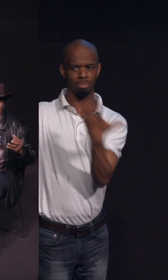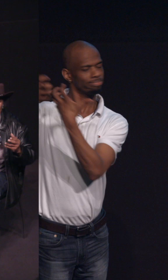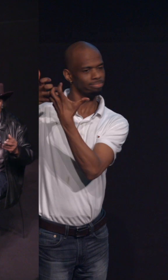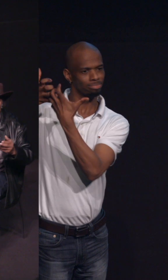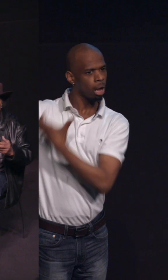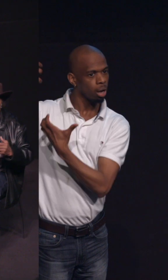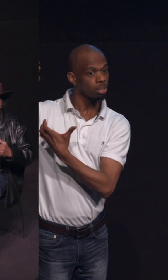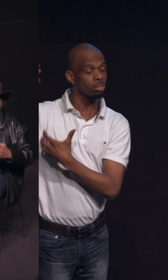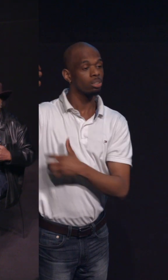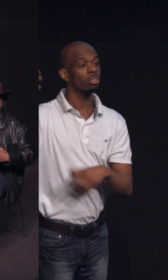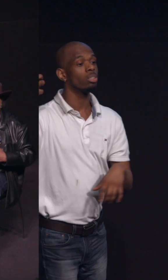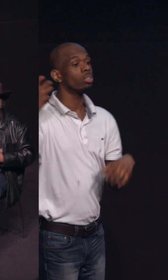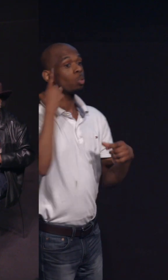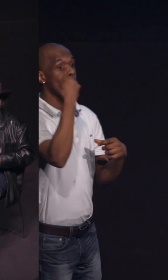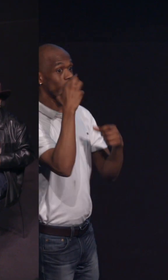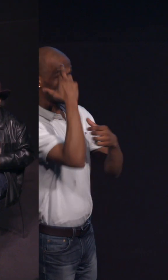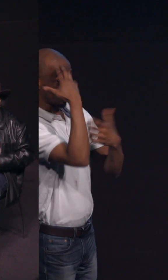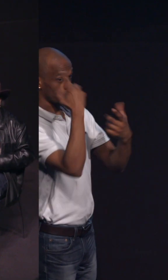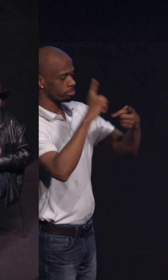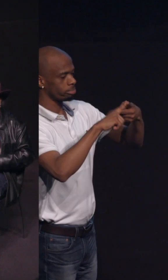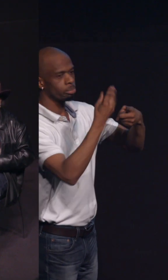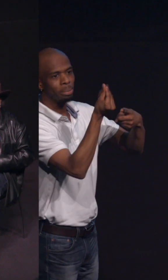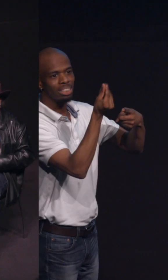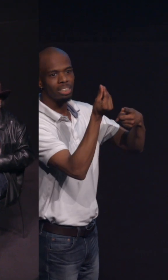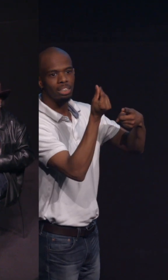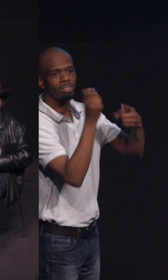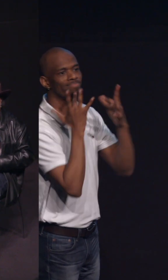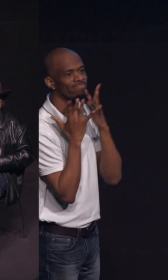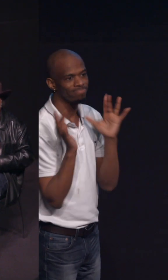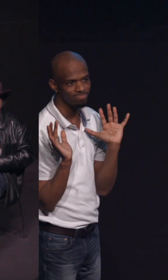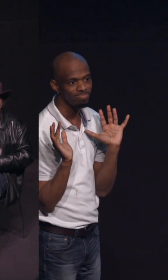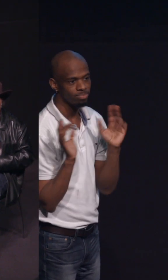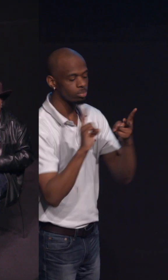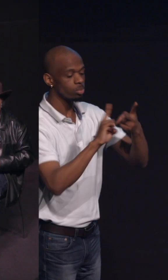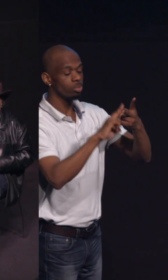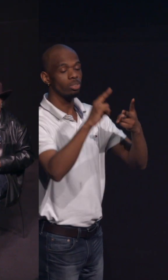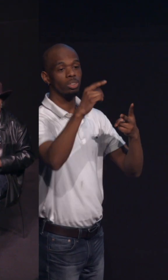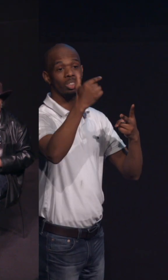Second, is also, thanks to-- Booker T. Washington, he says, you know,